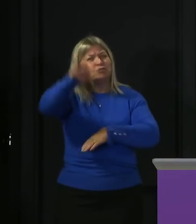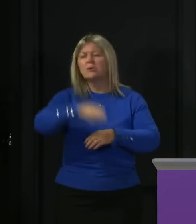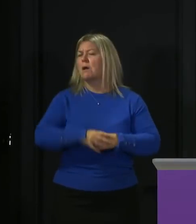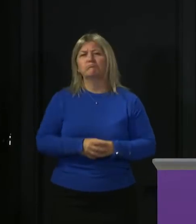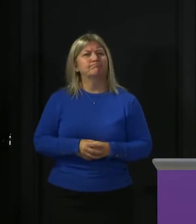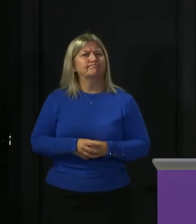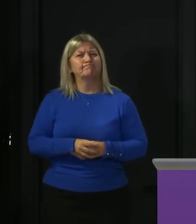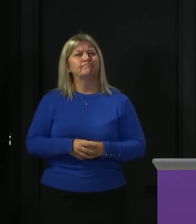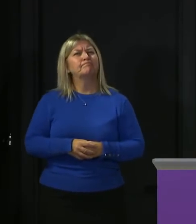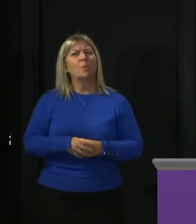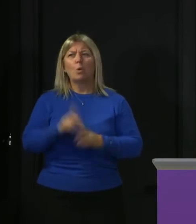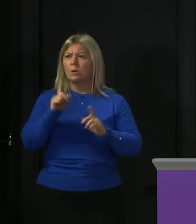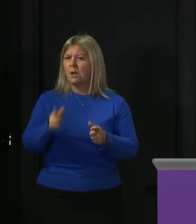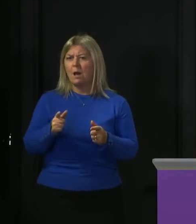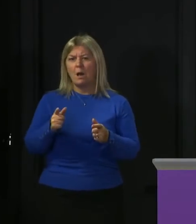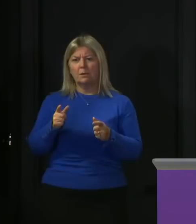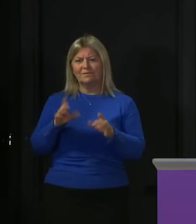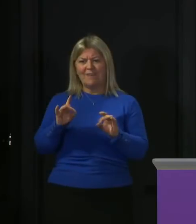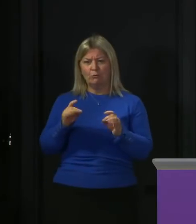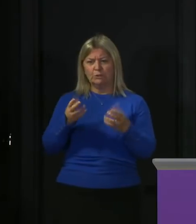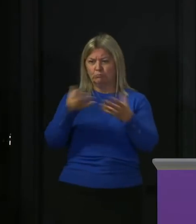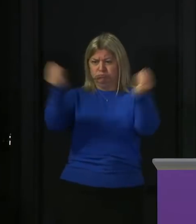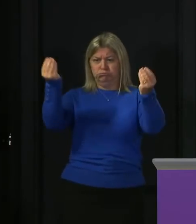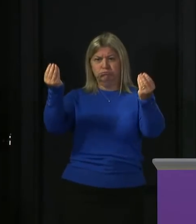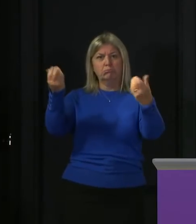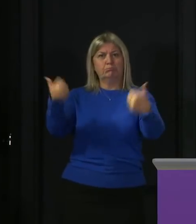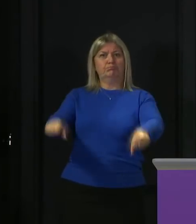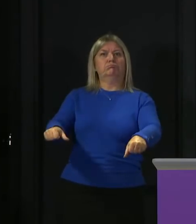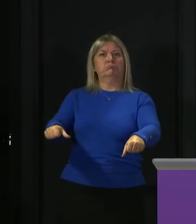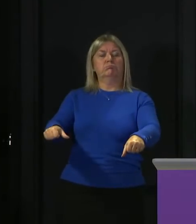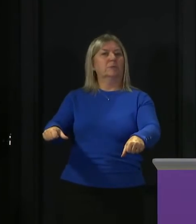it will pass eventually, but right now, we can't magic it away, it is there,